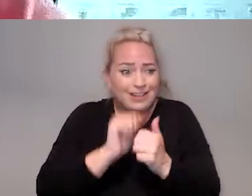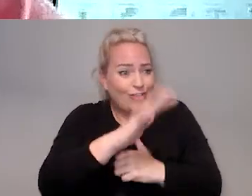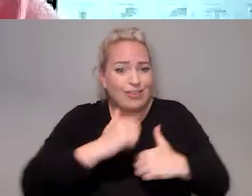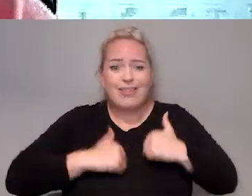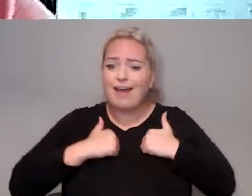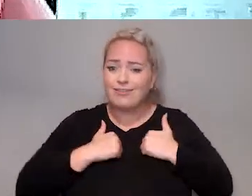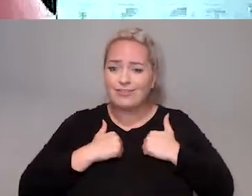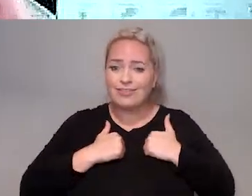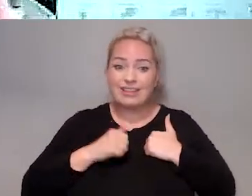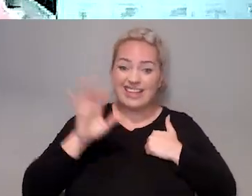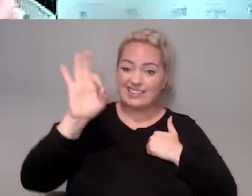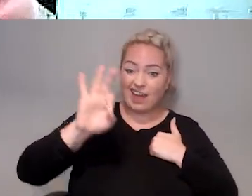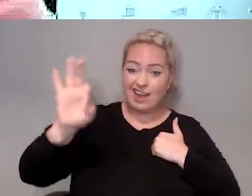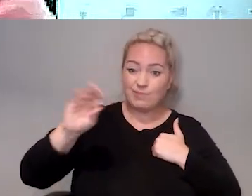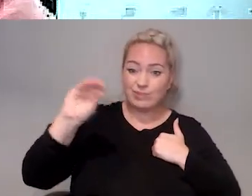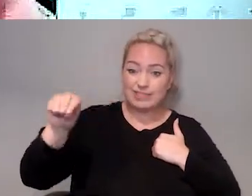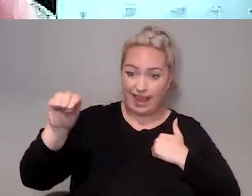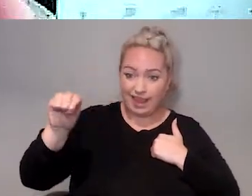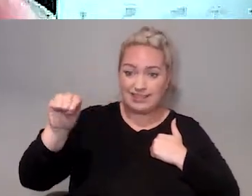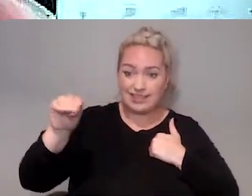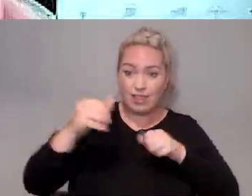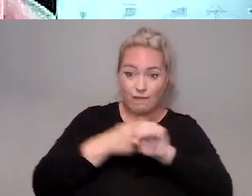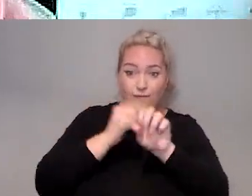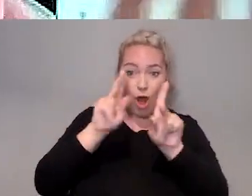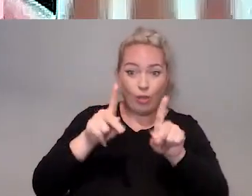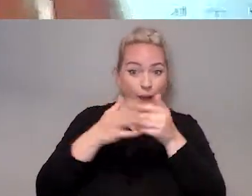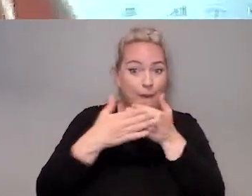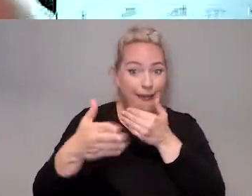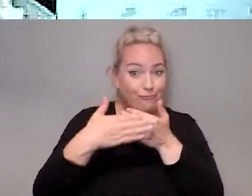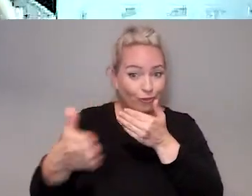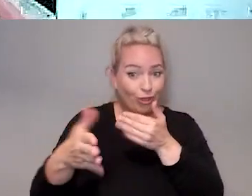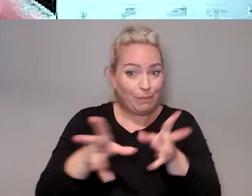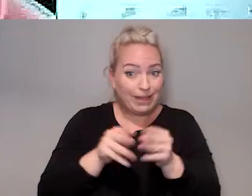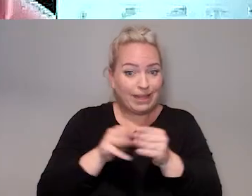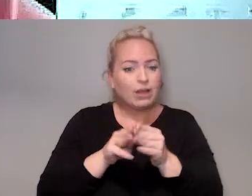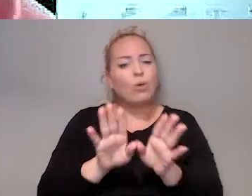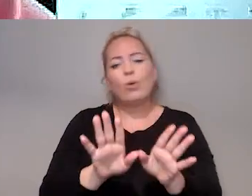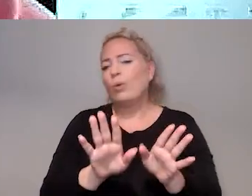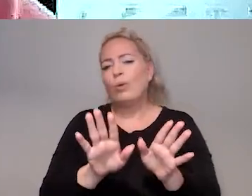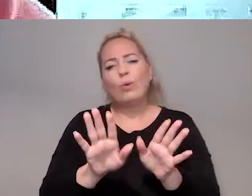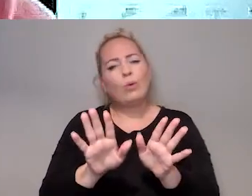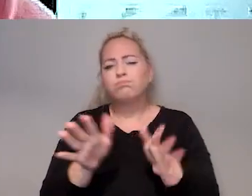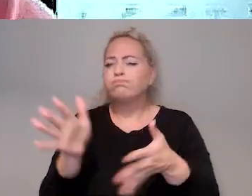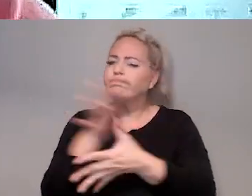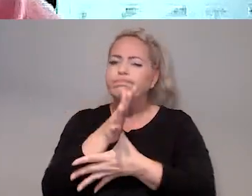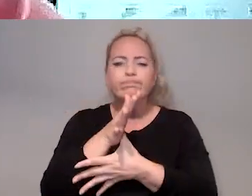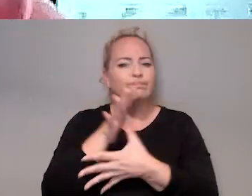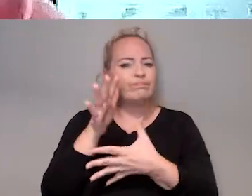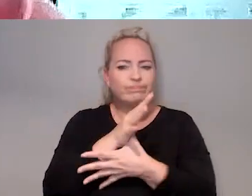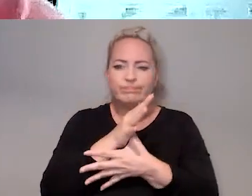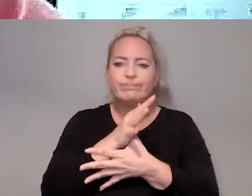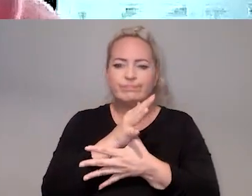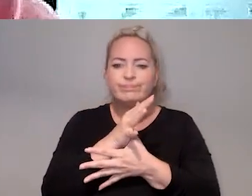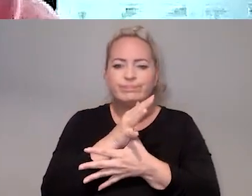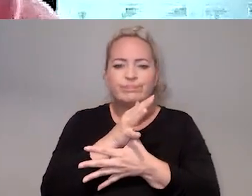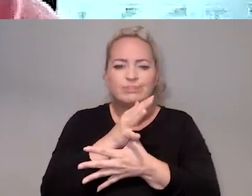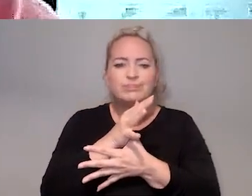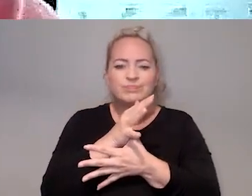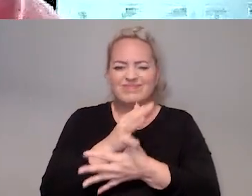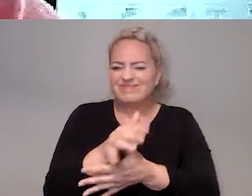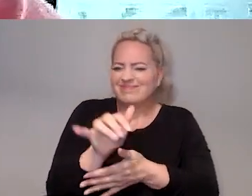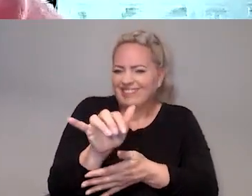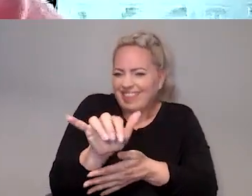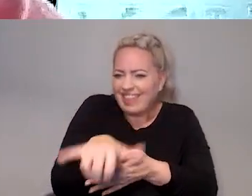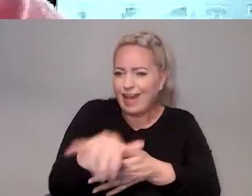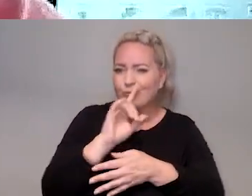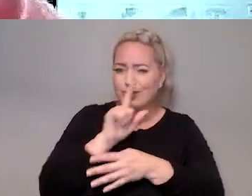that 99% that's the followup is just so important you know um that that's really what the plan